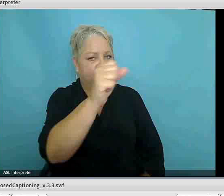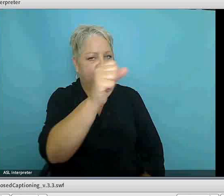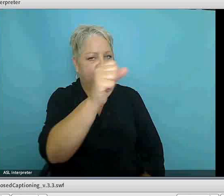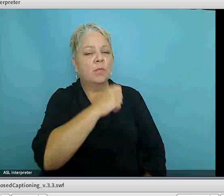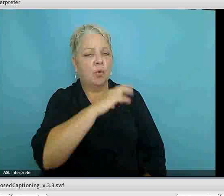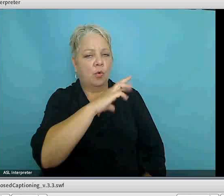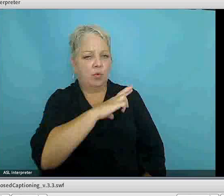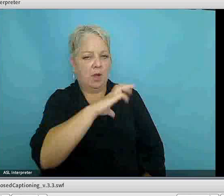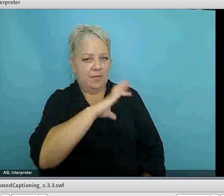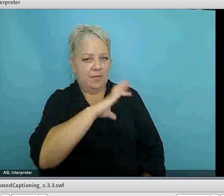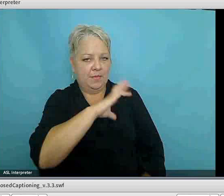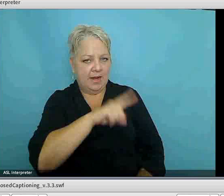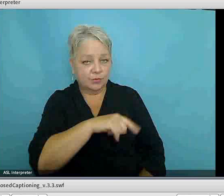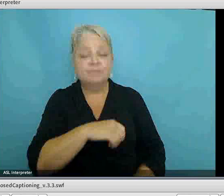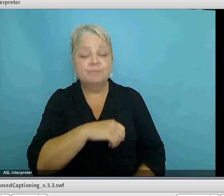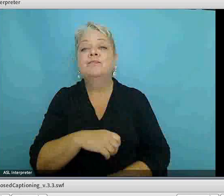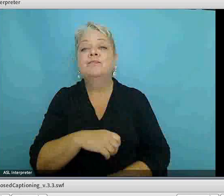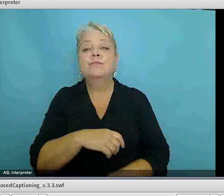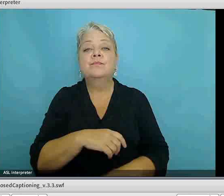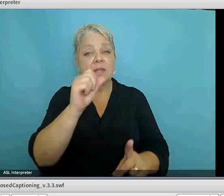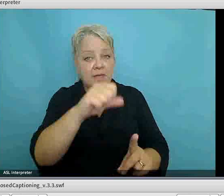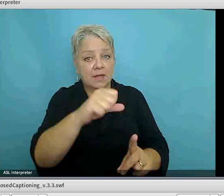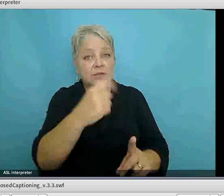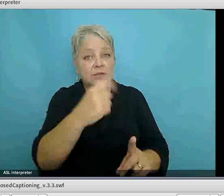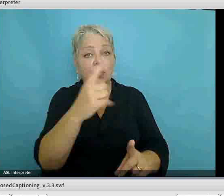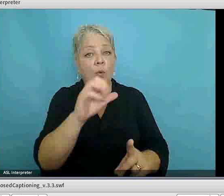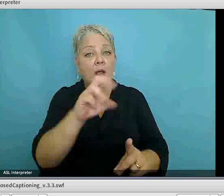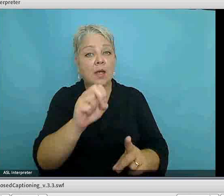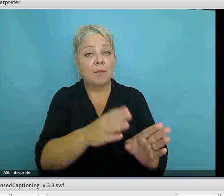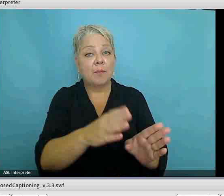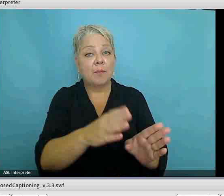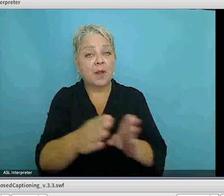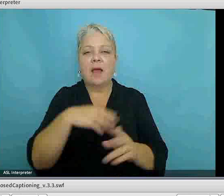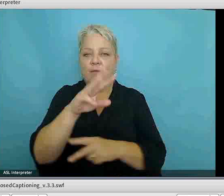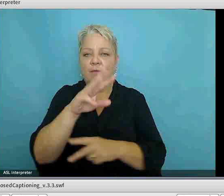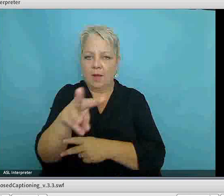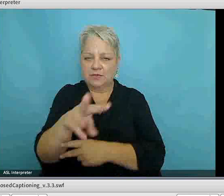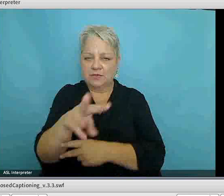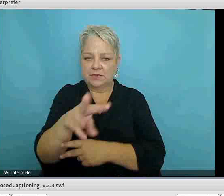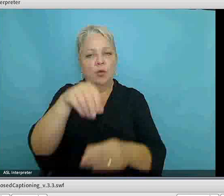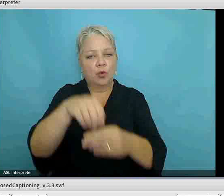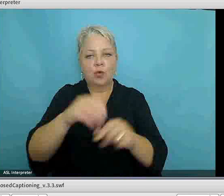Or you can call the plans or you can call customer service are you can call SHINE.